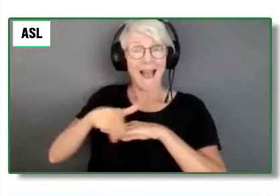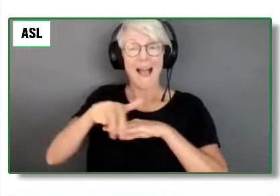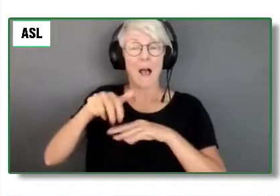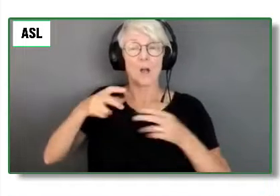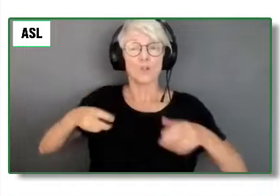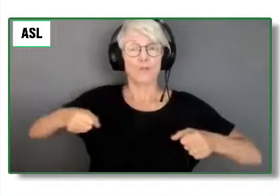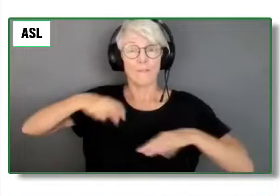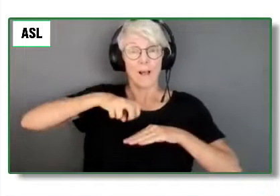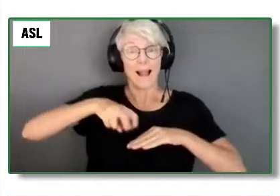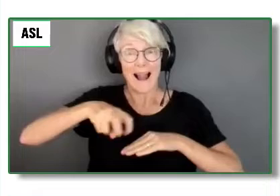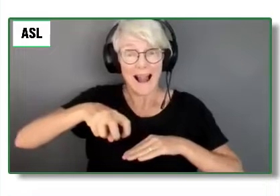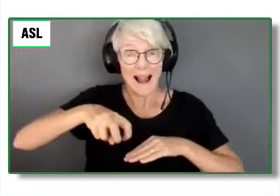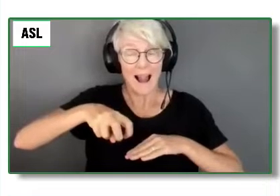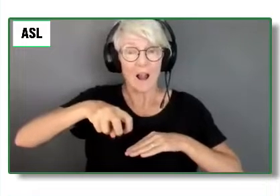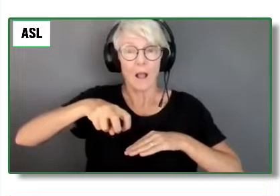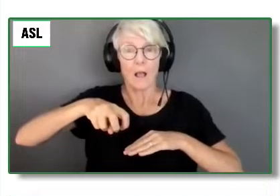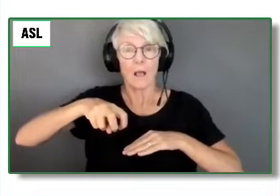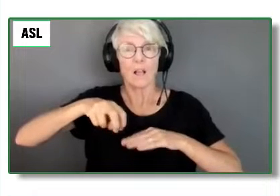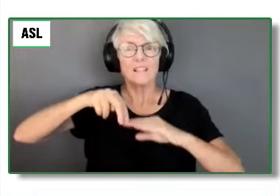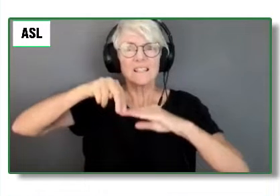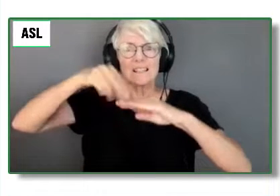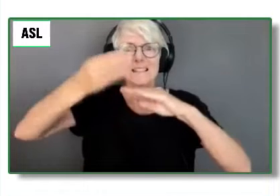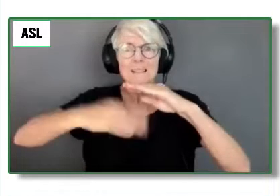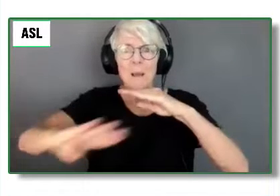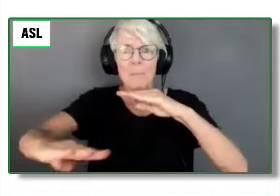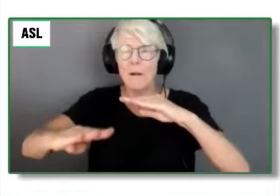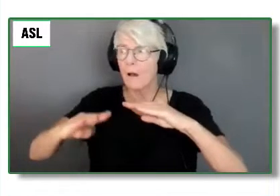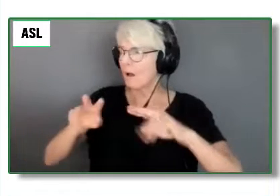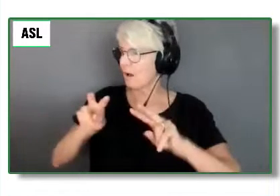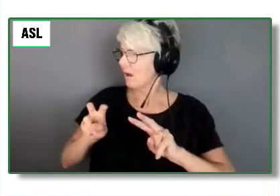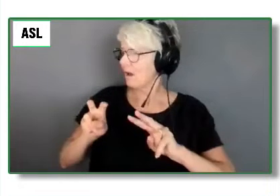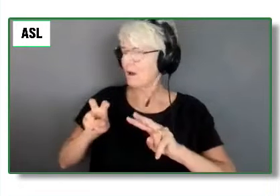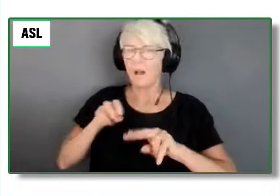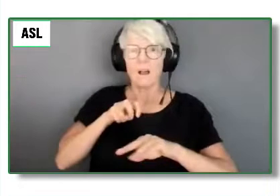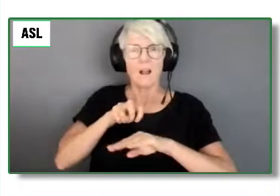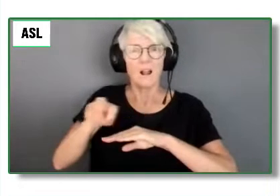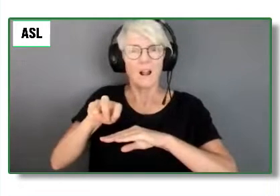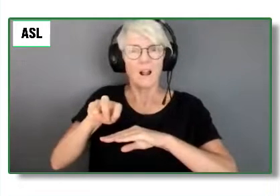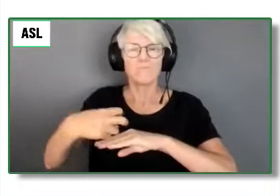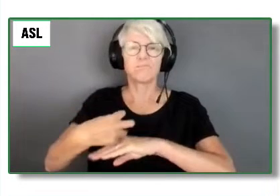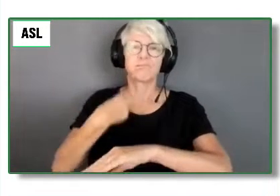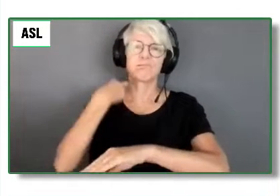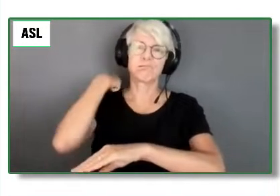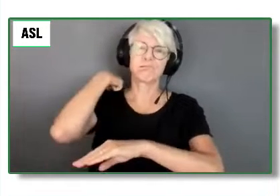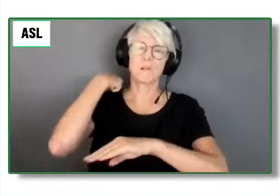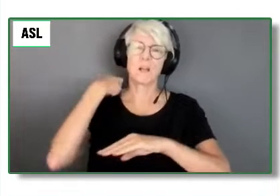wheelchair. So I had to turn that and needless to say I wasn't very happy. So